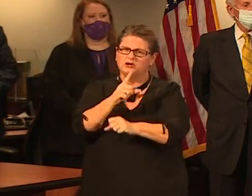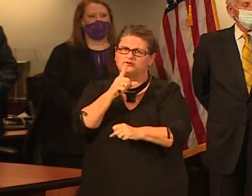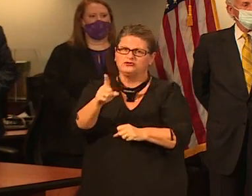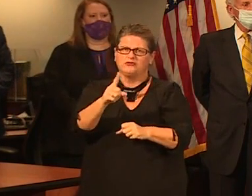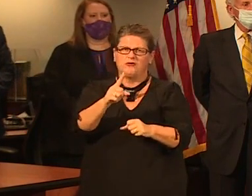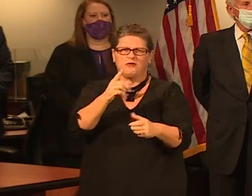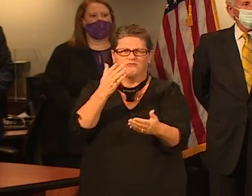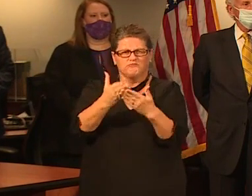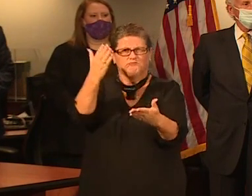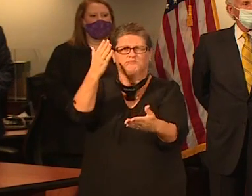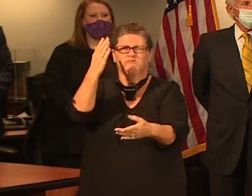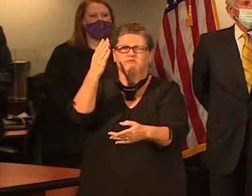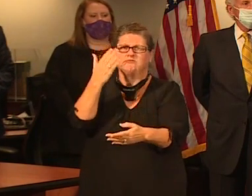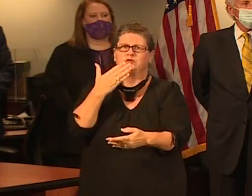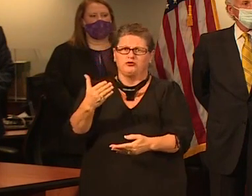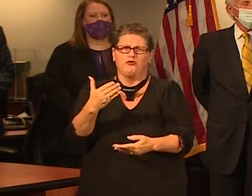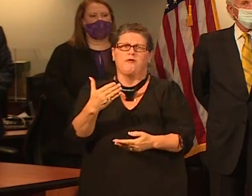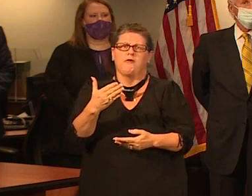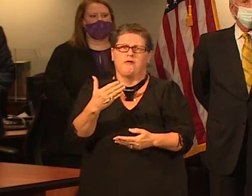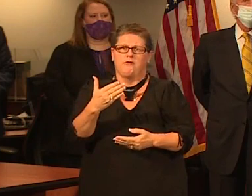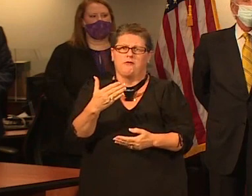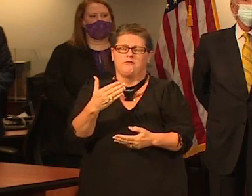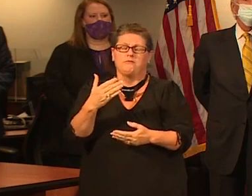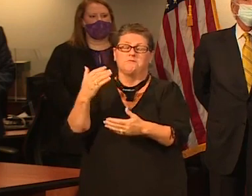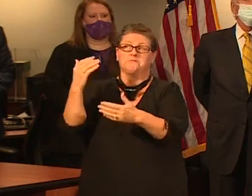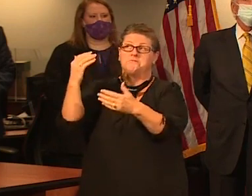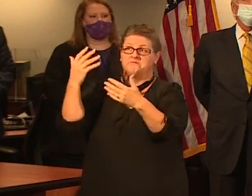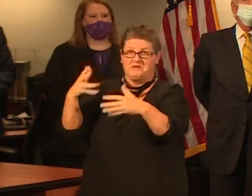CLINICAL TESTING THAT ALL VACCINES IN DEVELOPMENT ARE HELD TO.